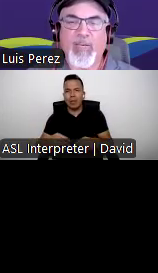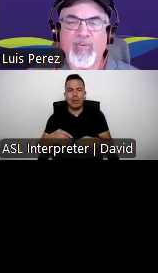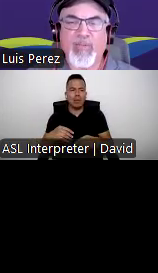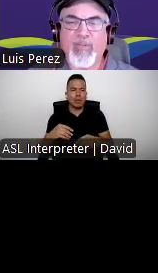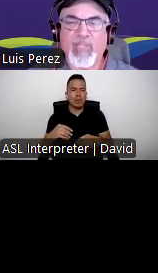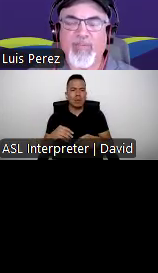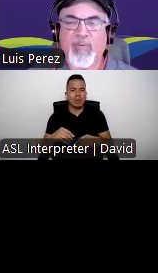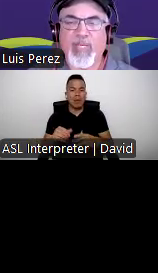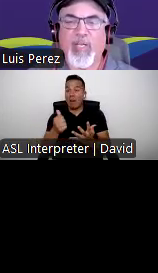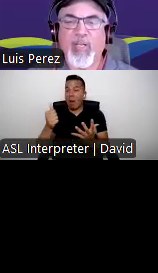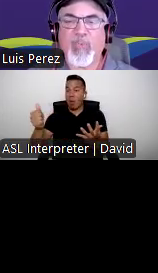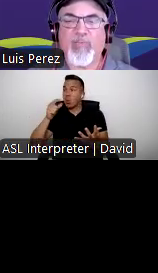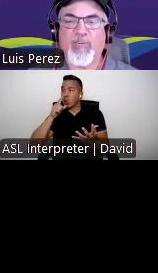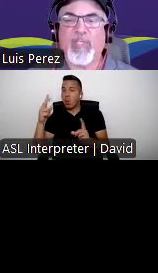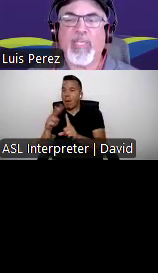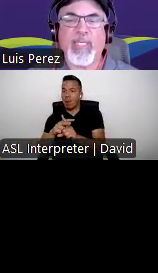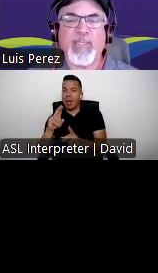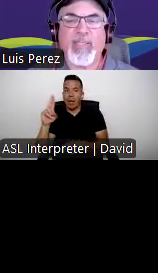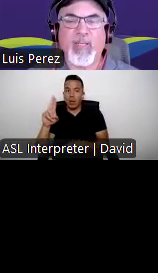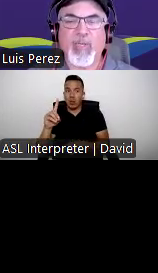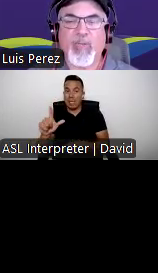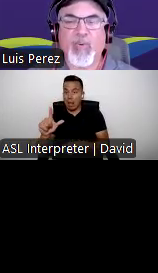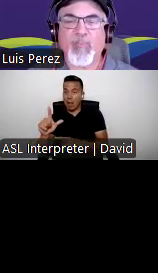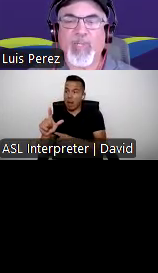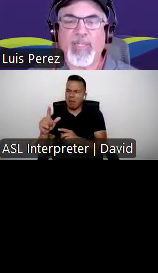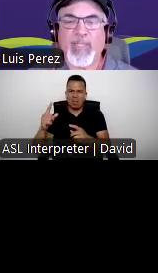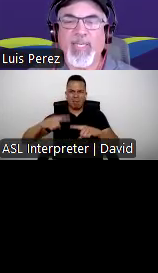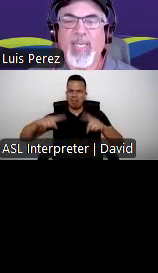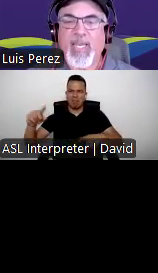Universal Design for Learning in a number of different settings, including the workplace.